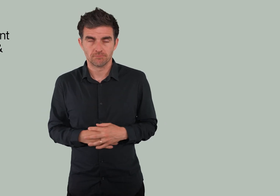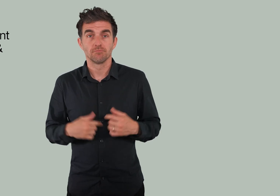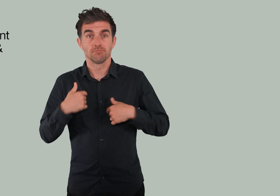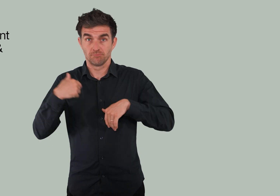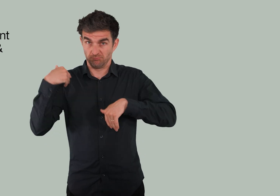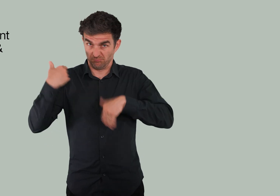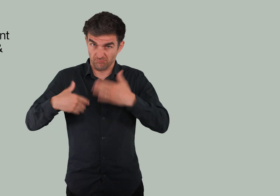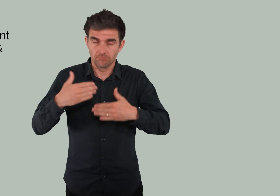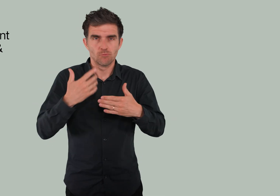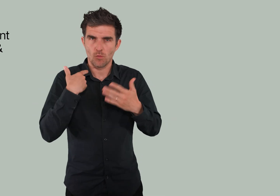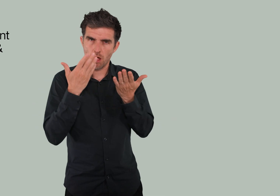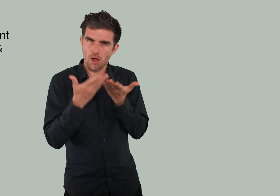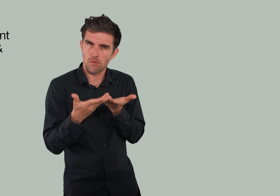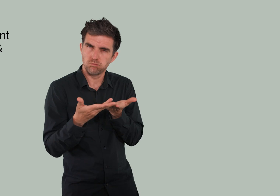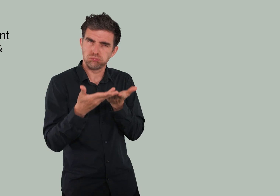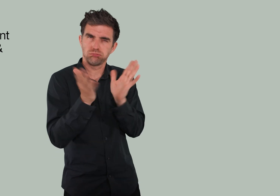6.35 As we have moved to offering a wider range of ways